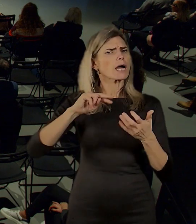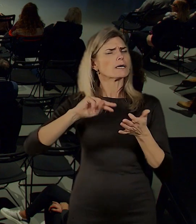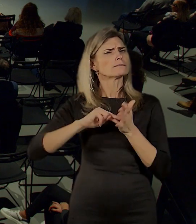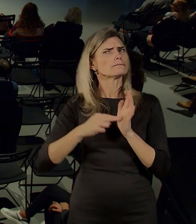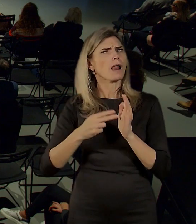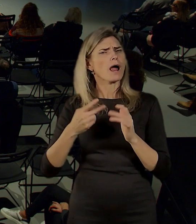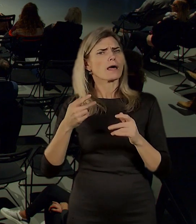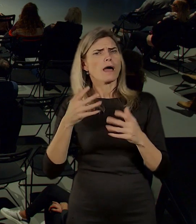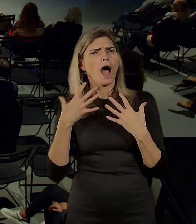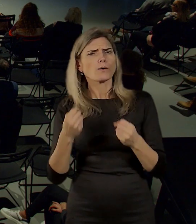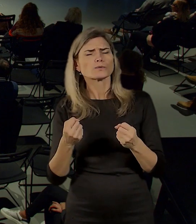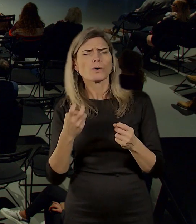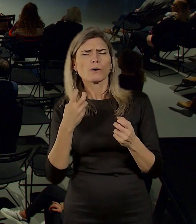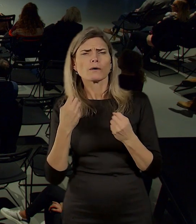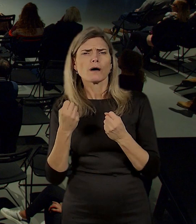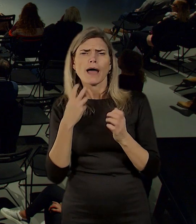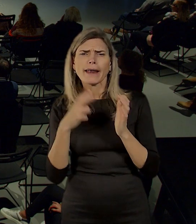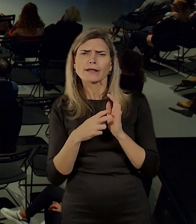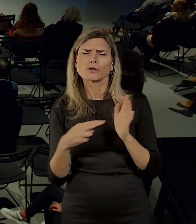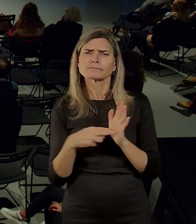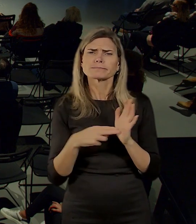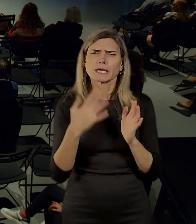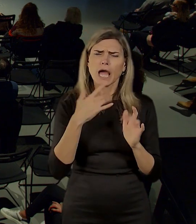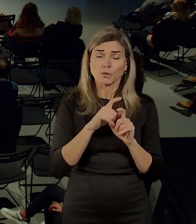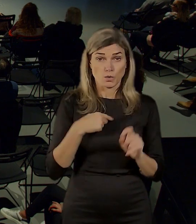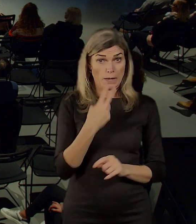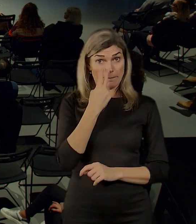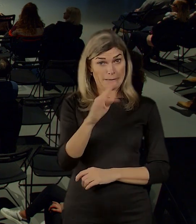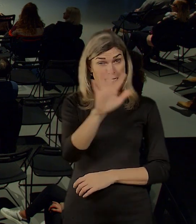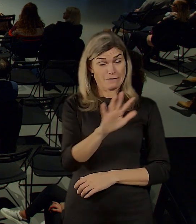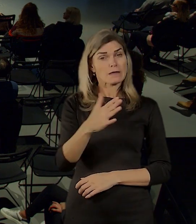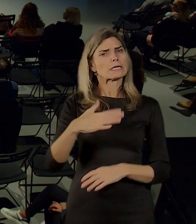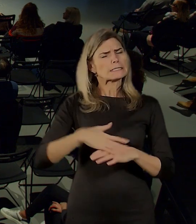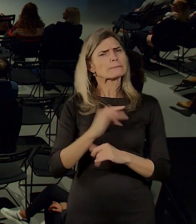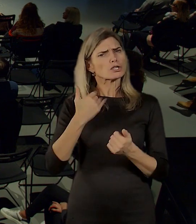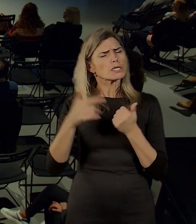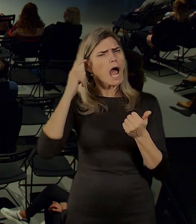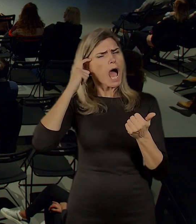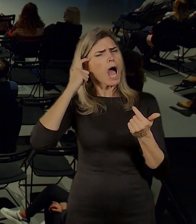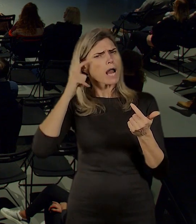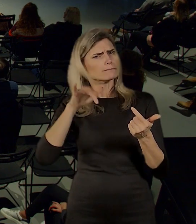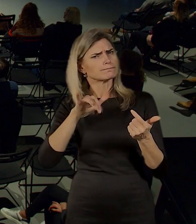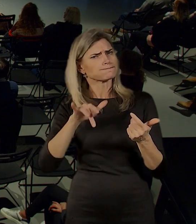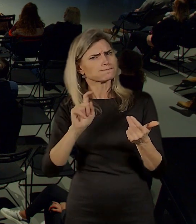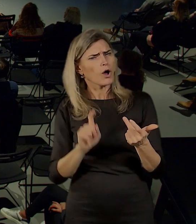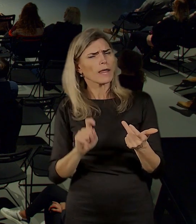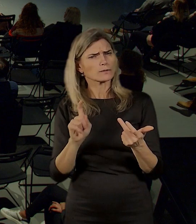And moreover, it is relatively on the periphery. This means that it can be assumed that a lot of people there will own a car,